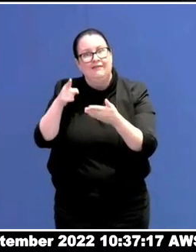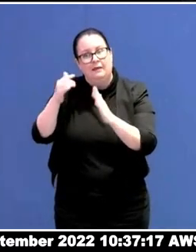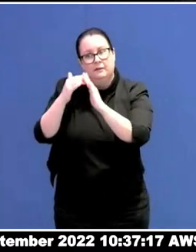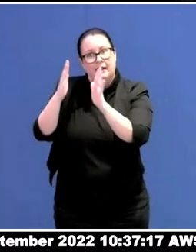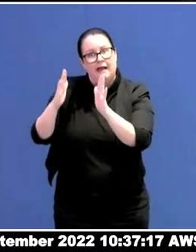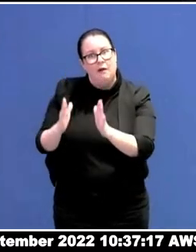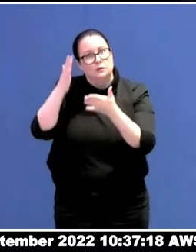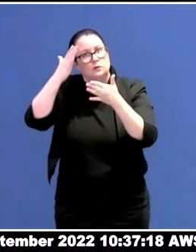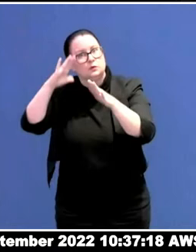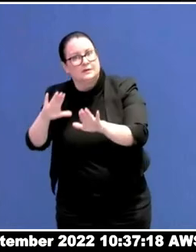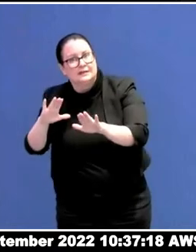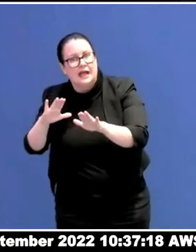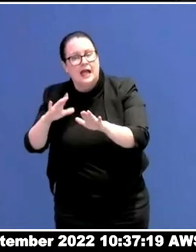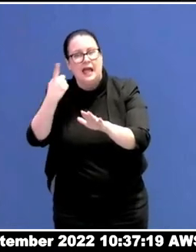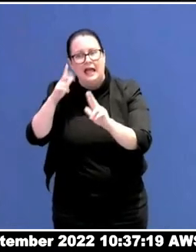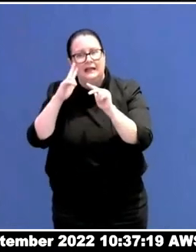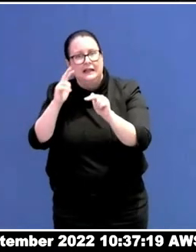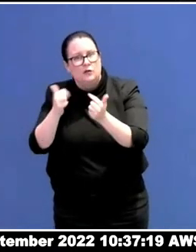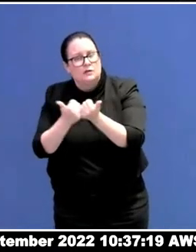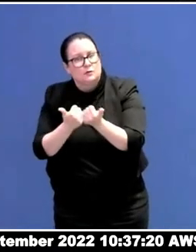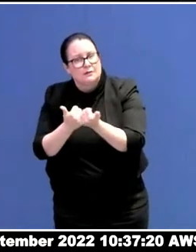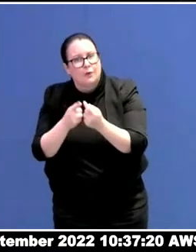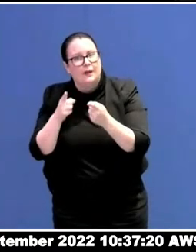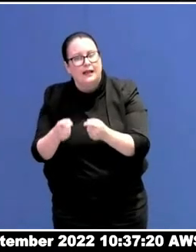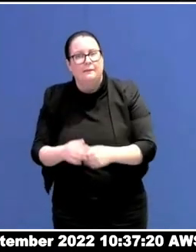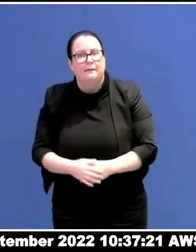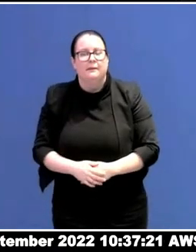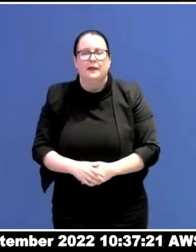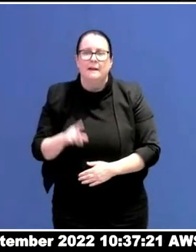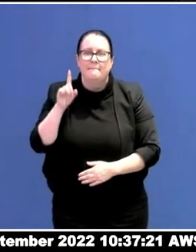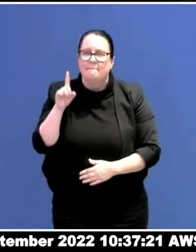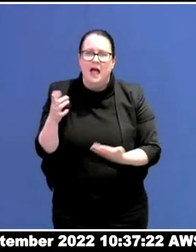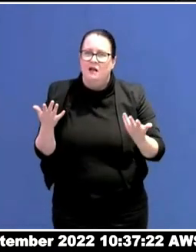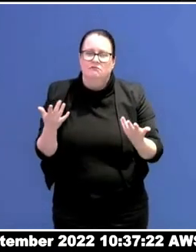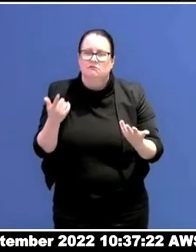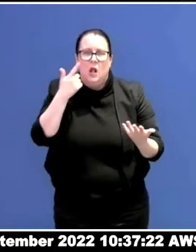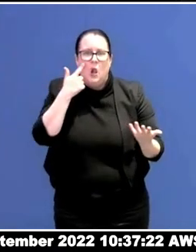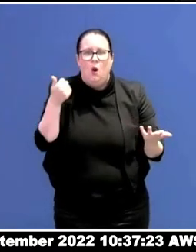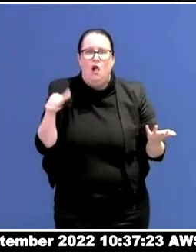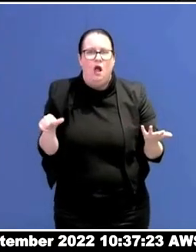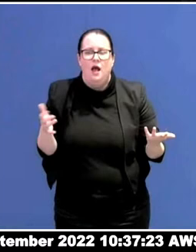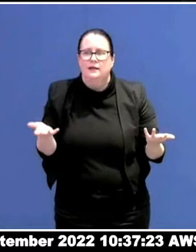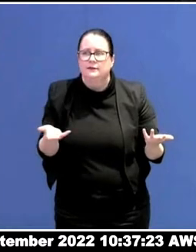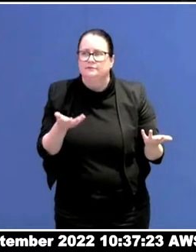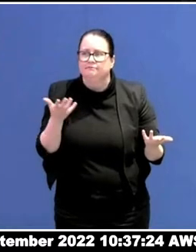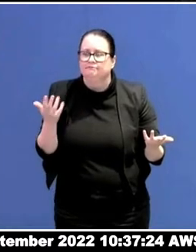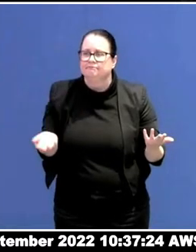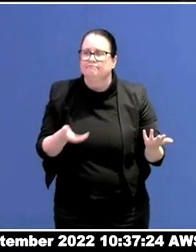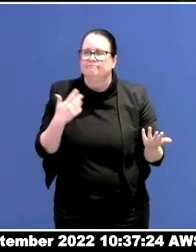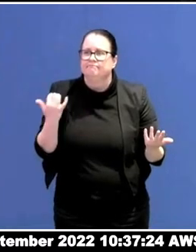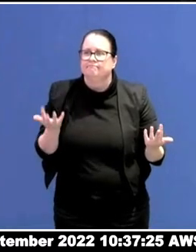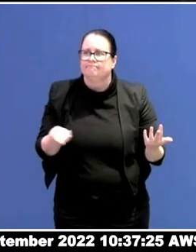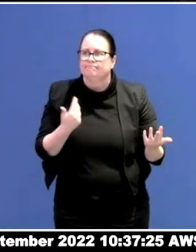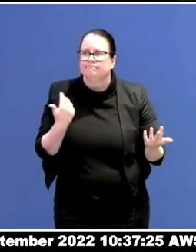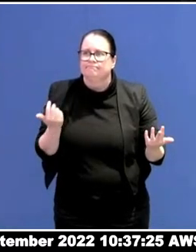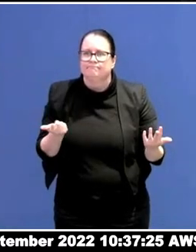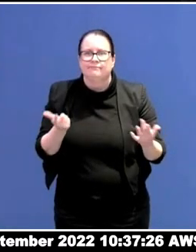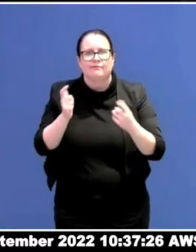to stay and those carers, but it seems to be a great difficulty for